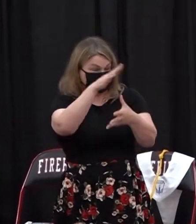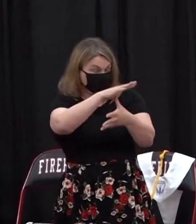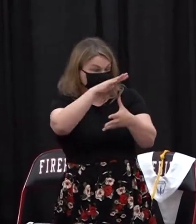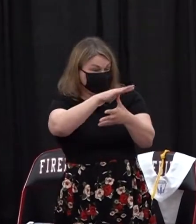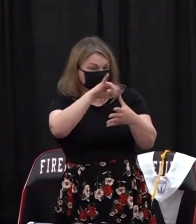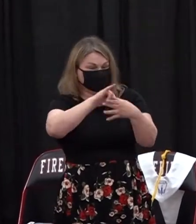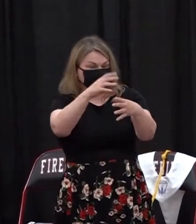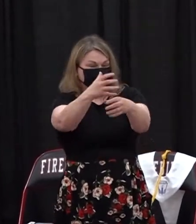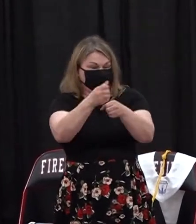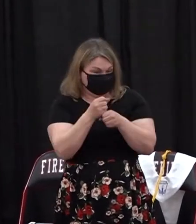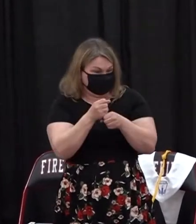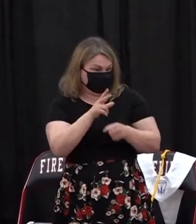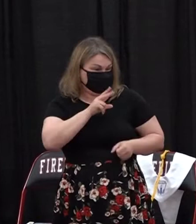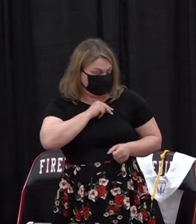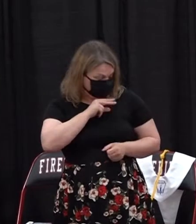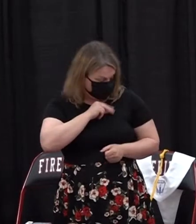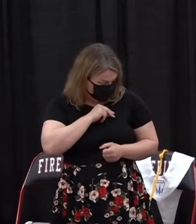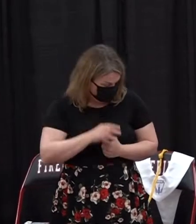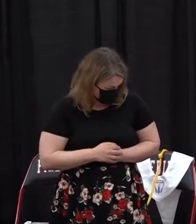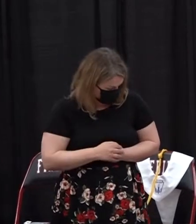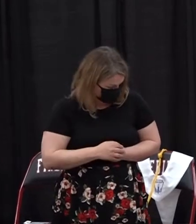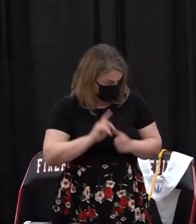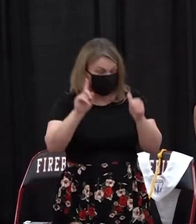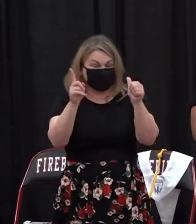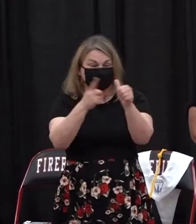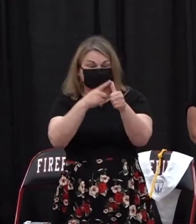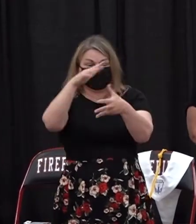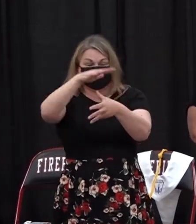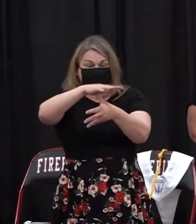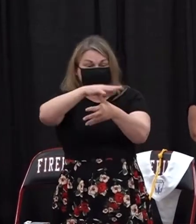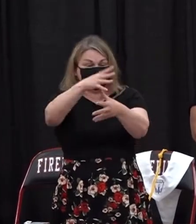I have two seniors that are receiving these awards.